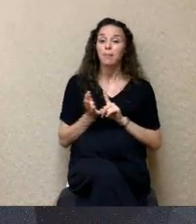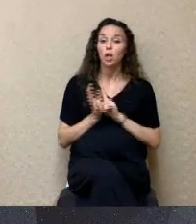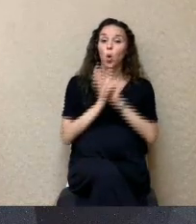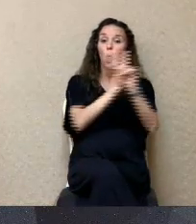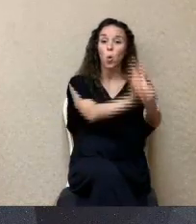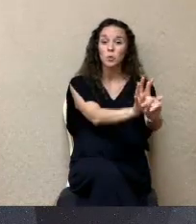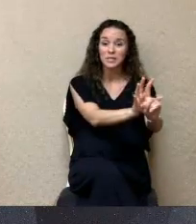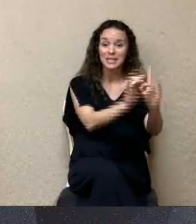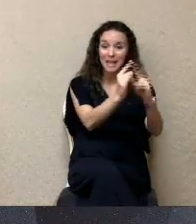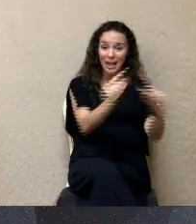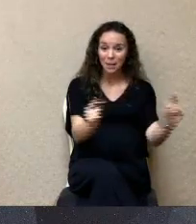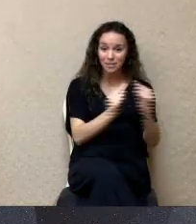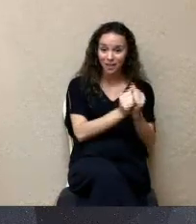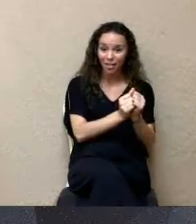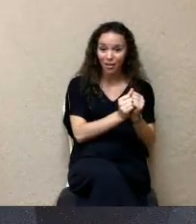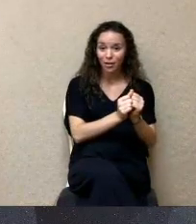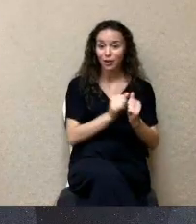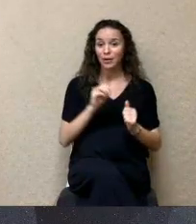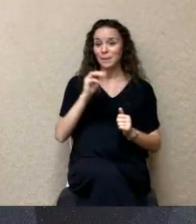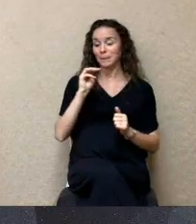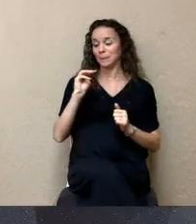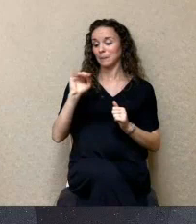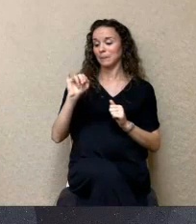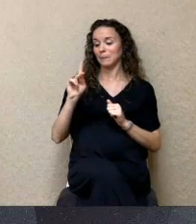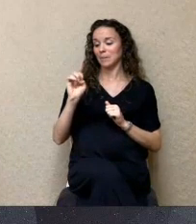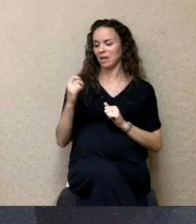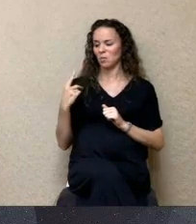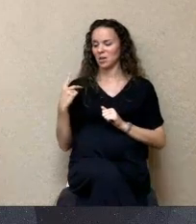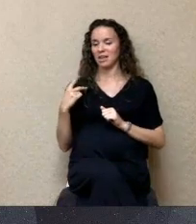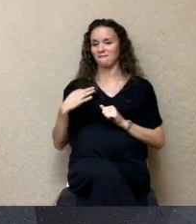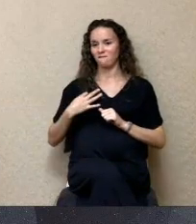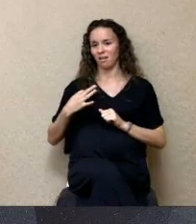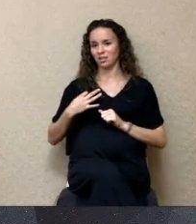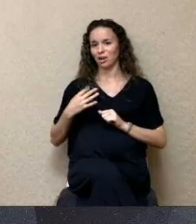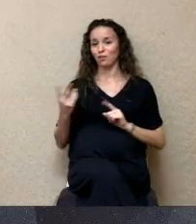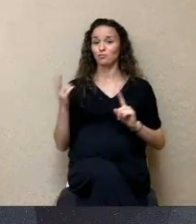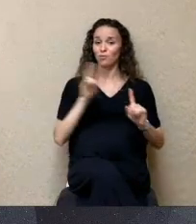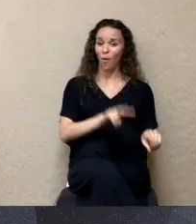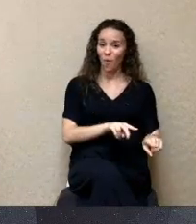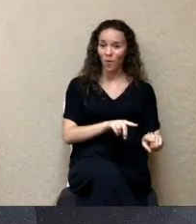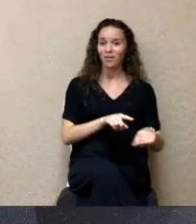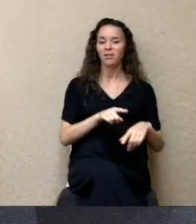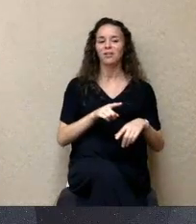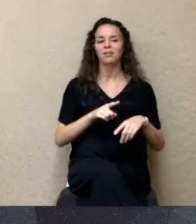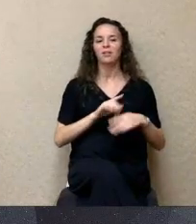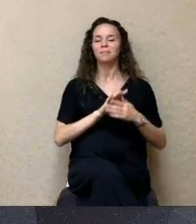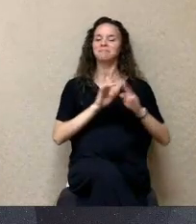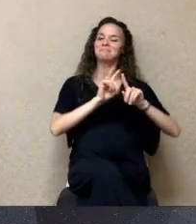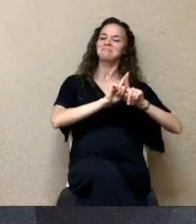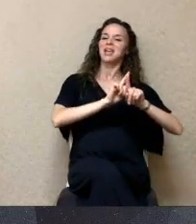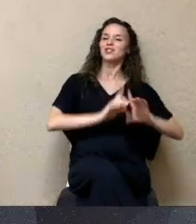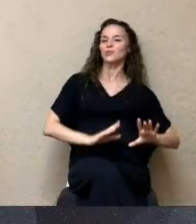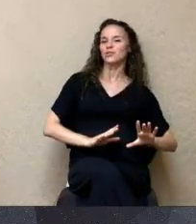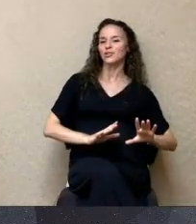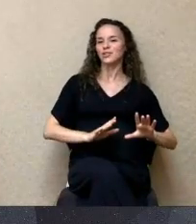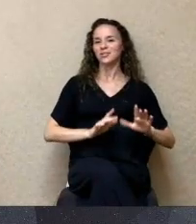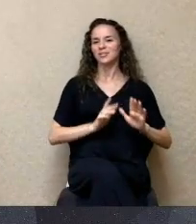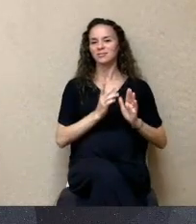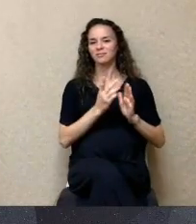And Mike and I have been volunteering to be at the camp to be as mentors and resource persons.